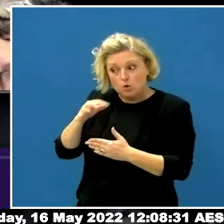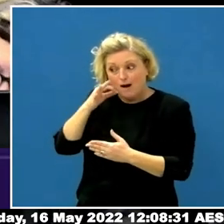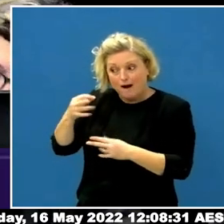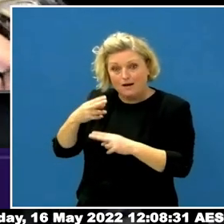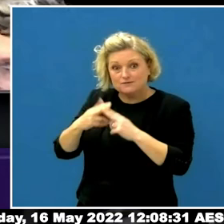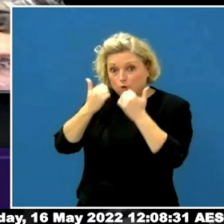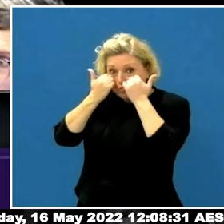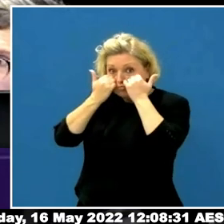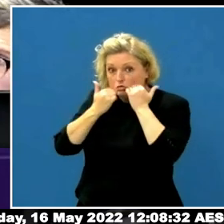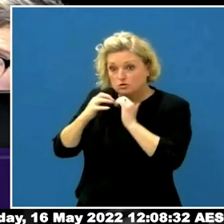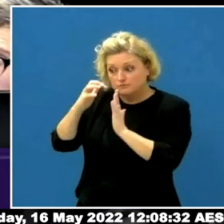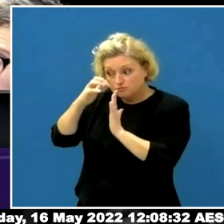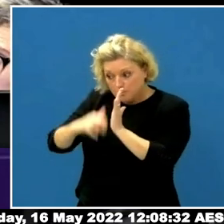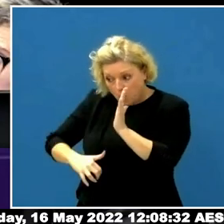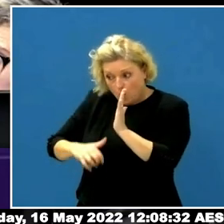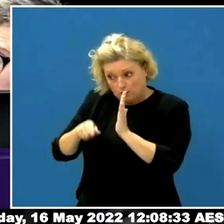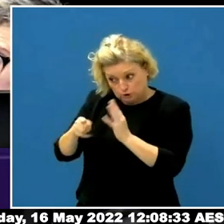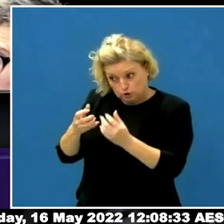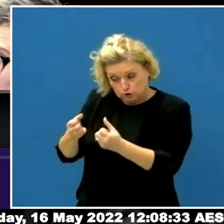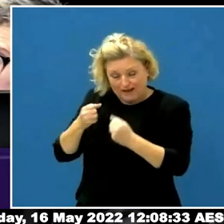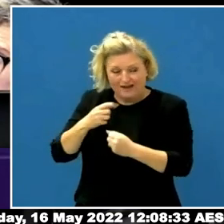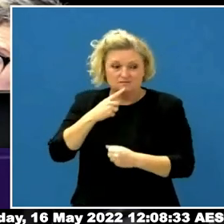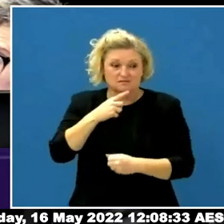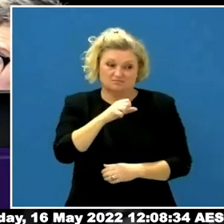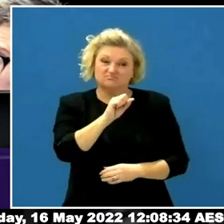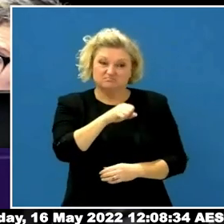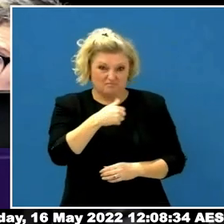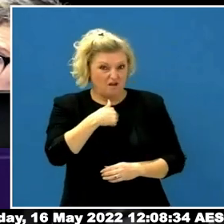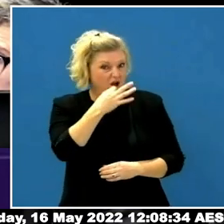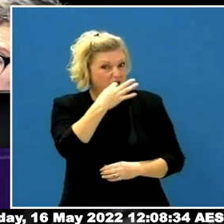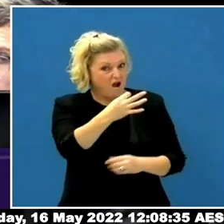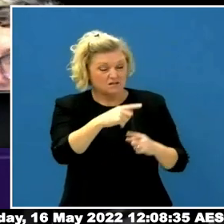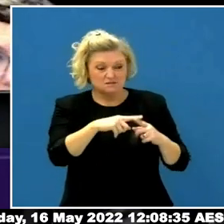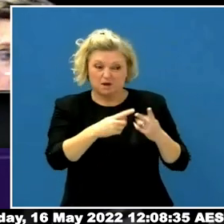No. CHAIR: Again, you asked the Team Leader.